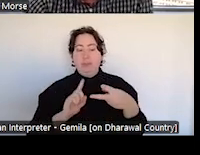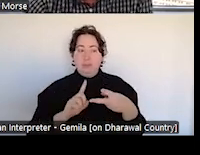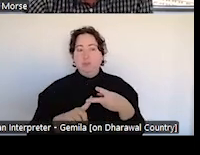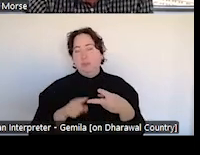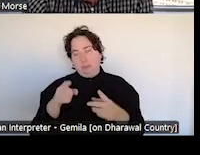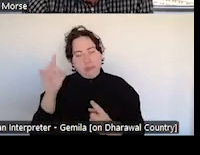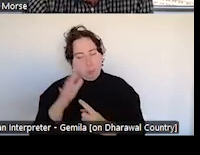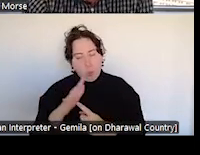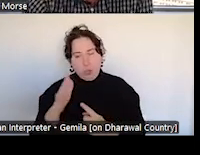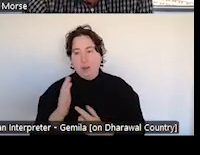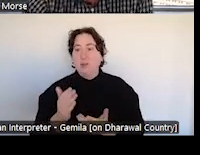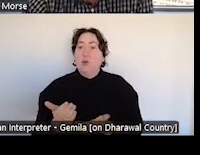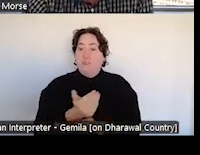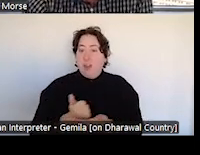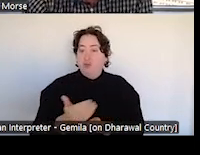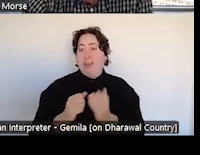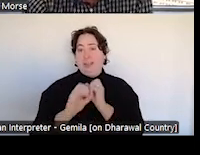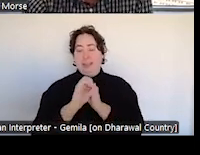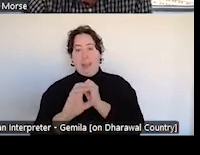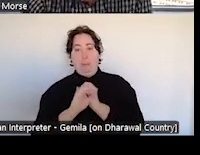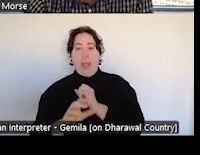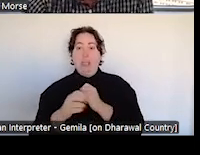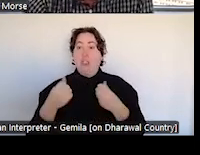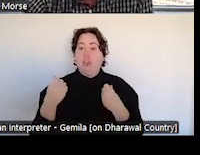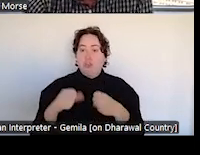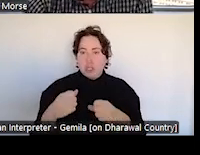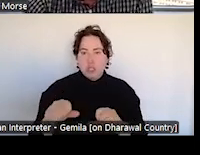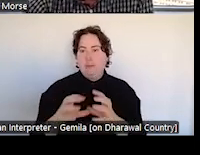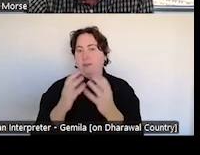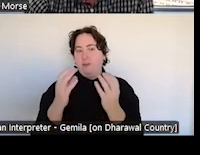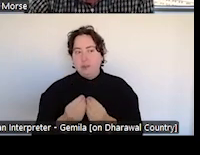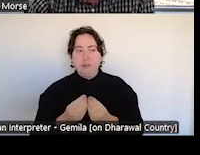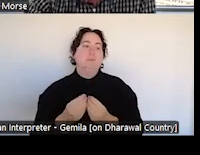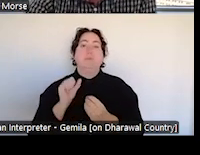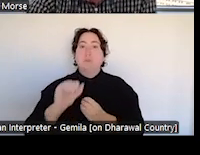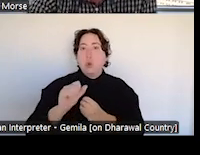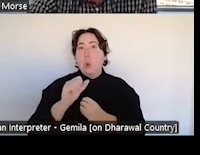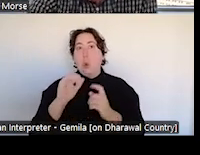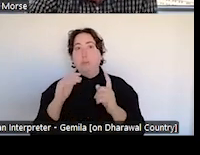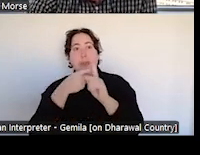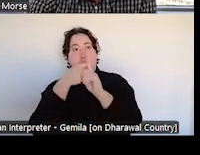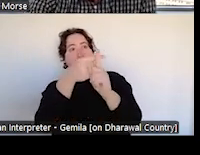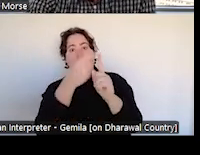what is your fundraising campaign? The strategy, what how much you are looking to raise.